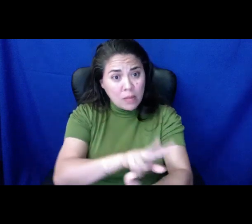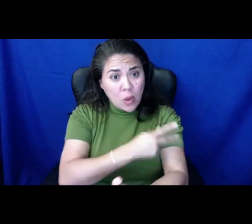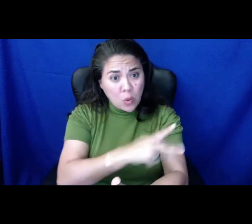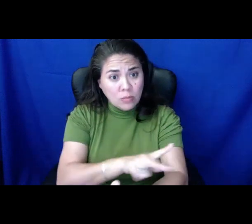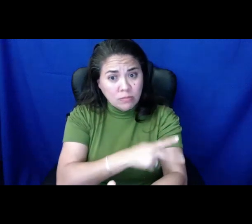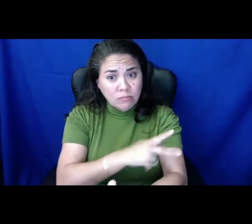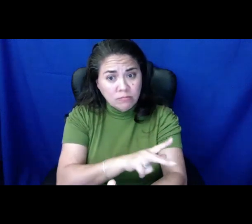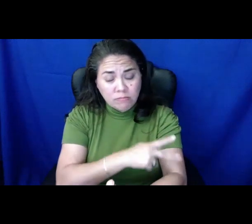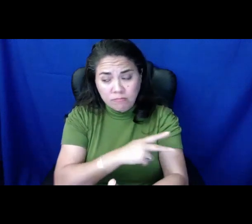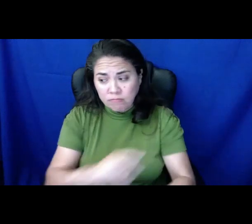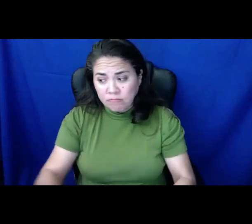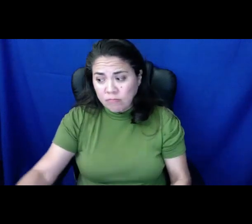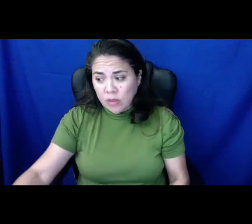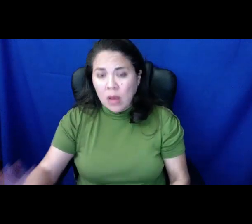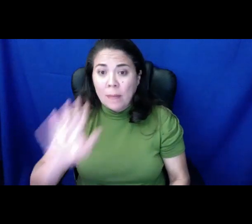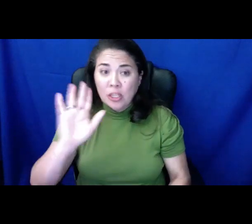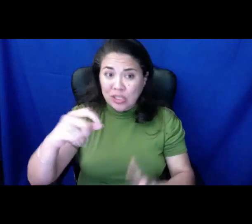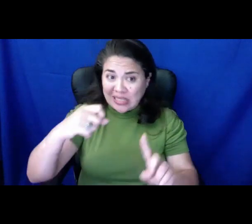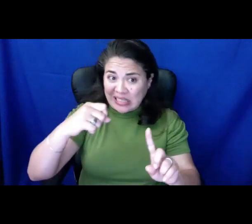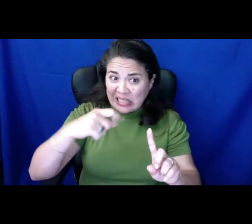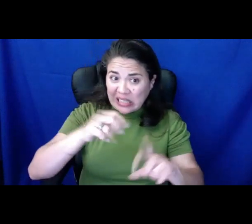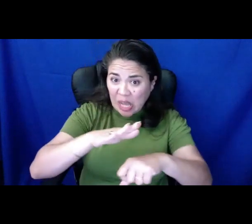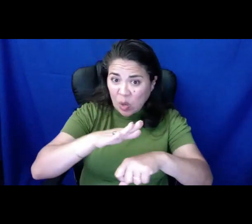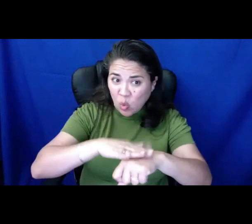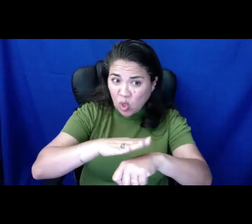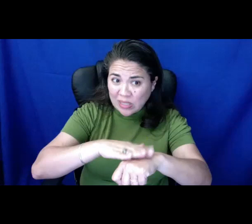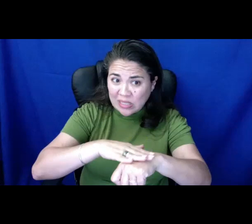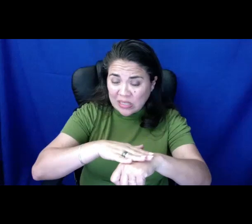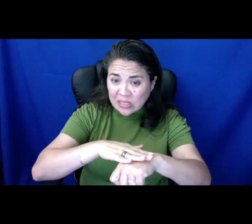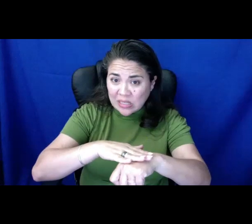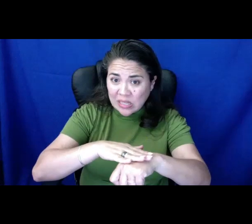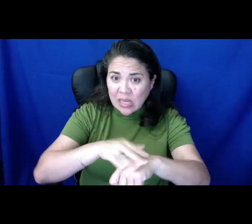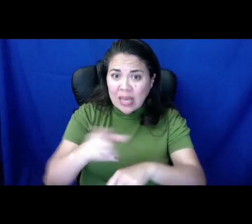Raymond Antrobus (He/Him): Just a trigger warning in that it it mentions a suicide.